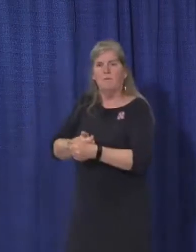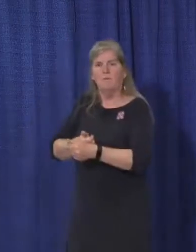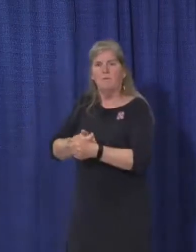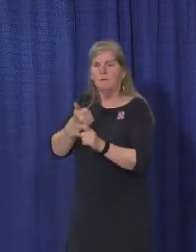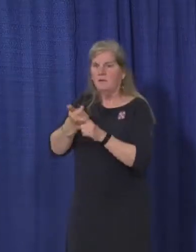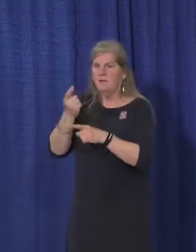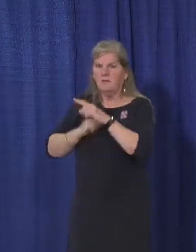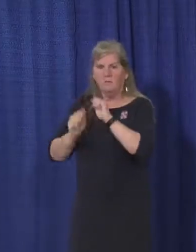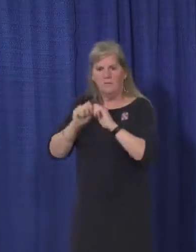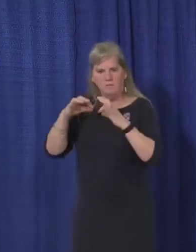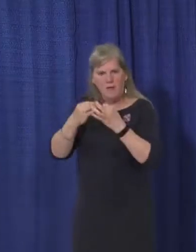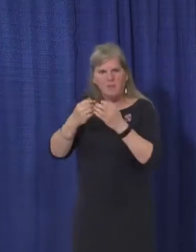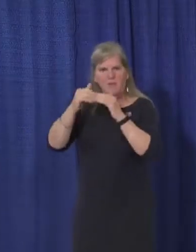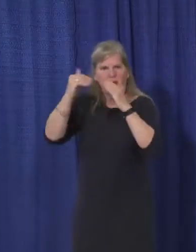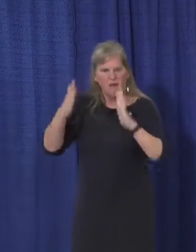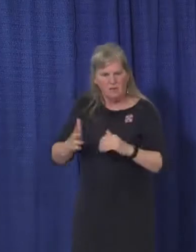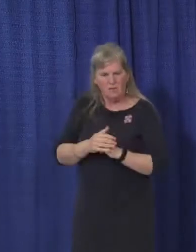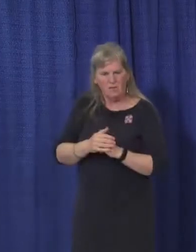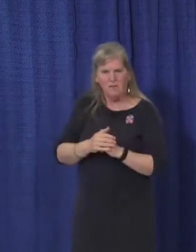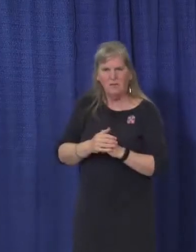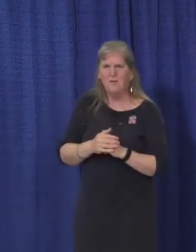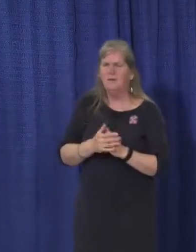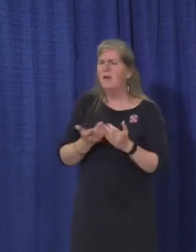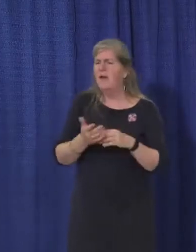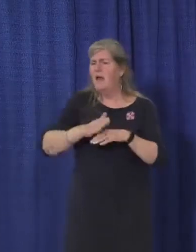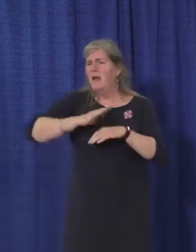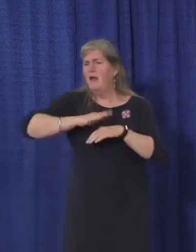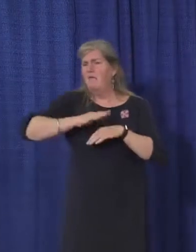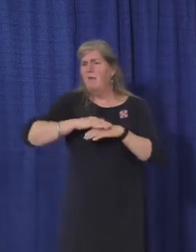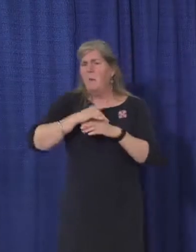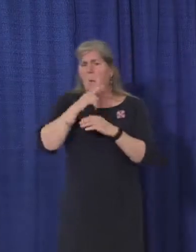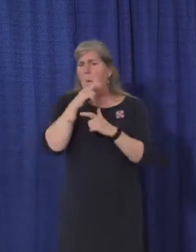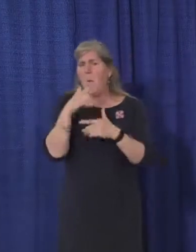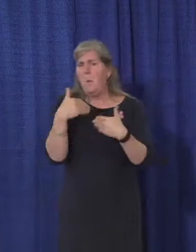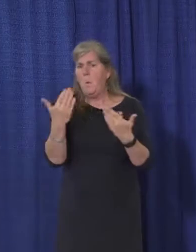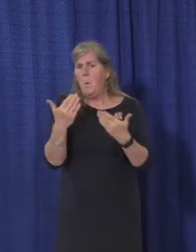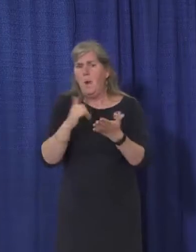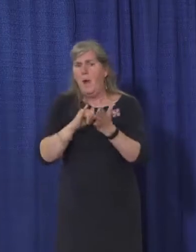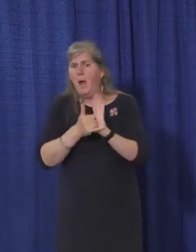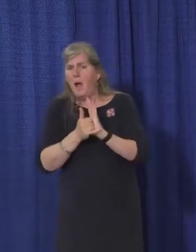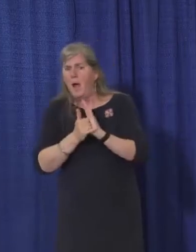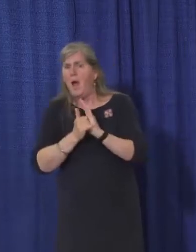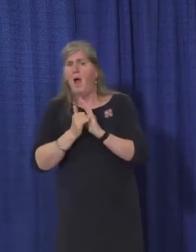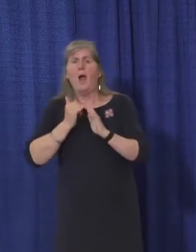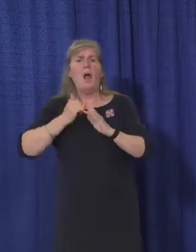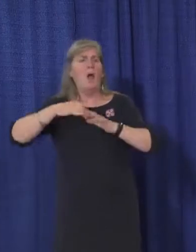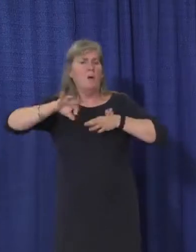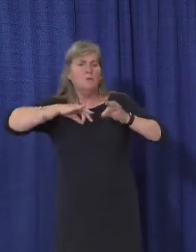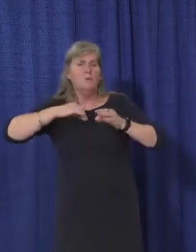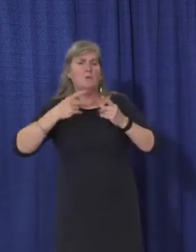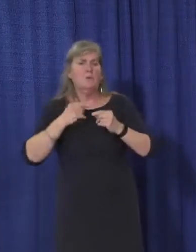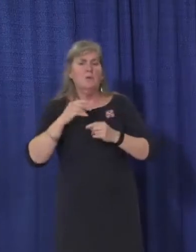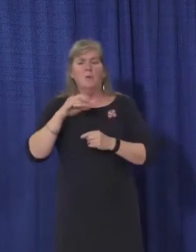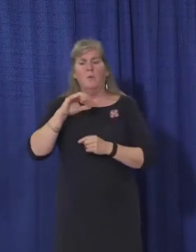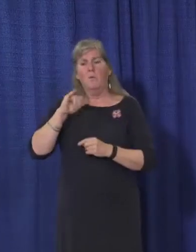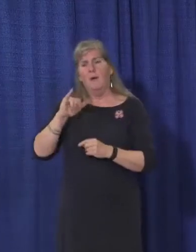heart. That best advice is who need to self isolate and how can from